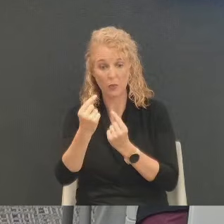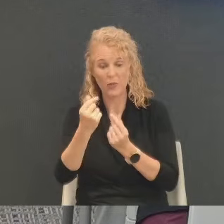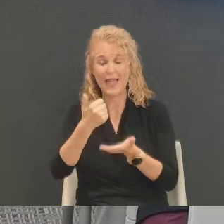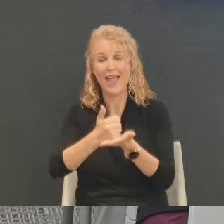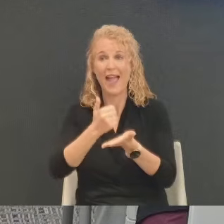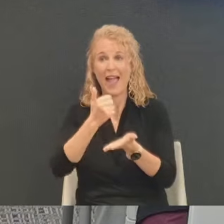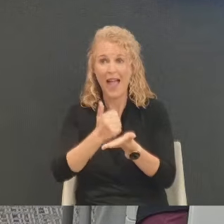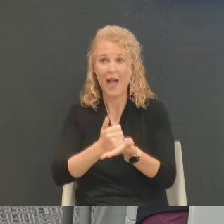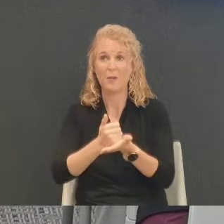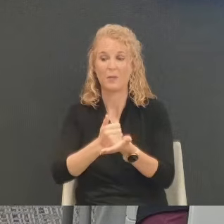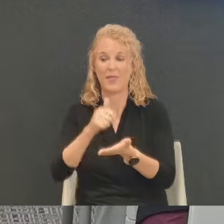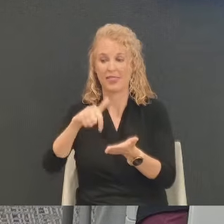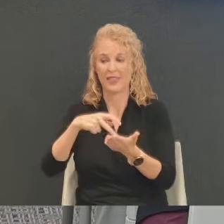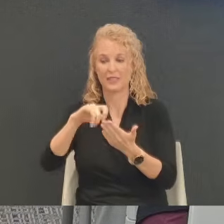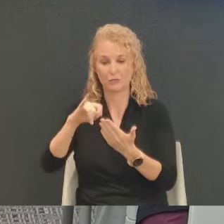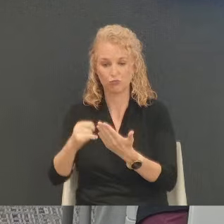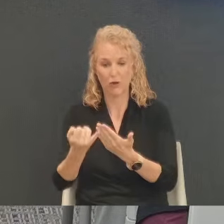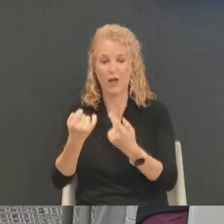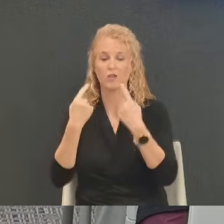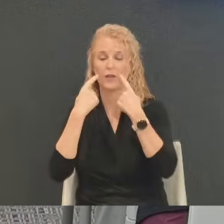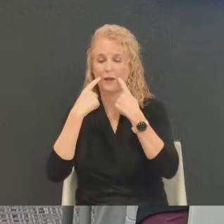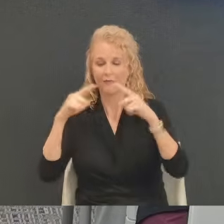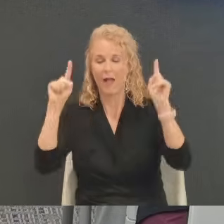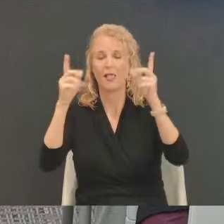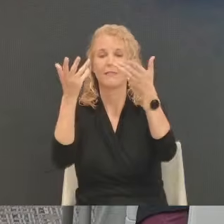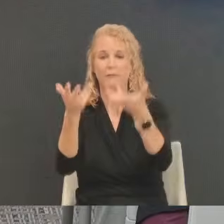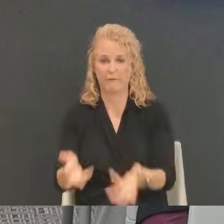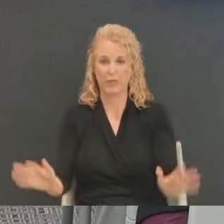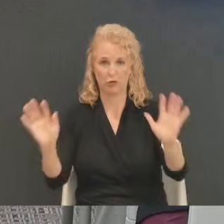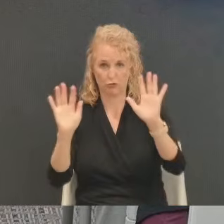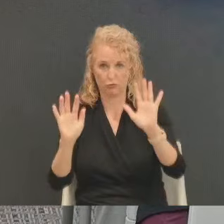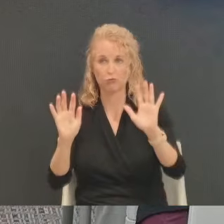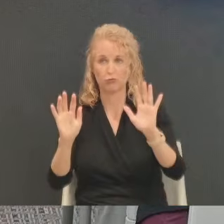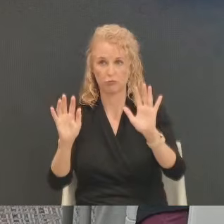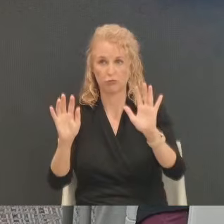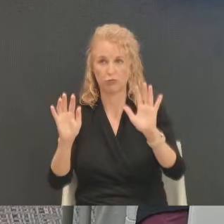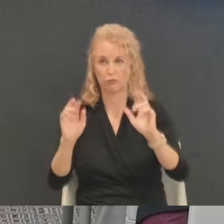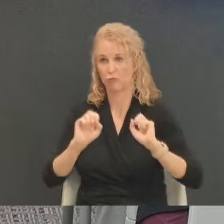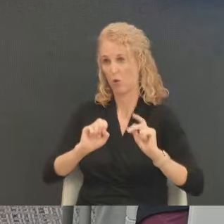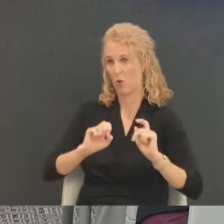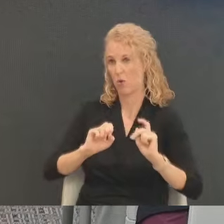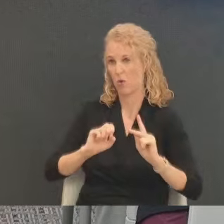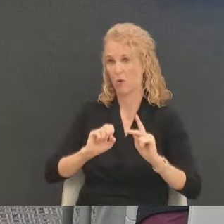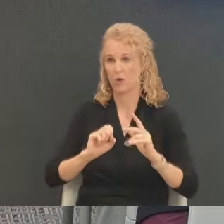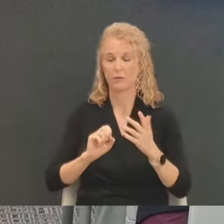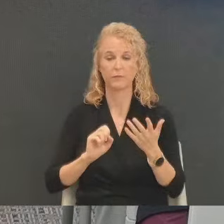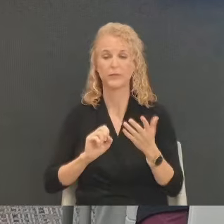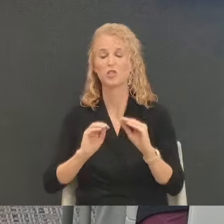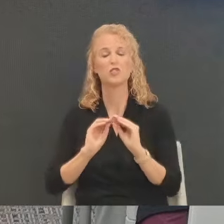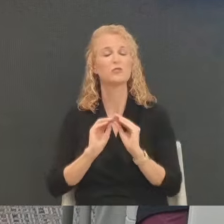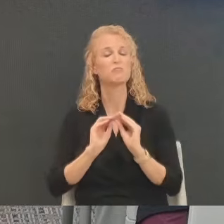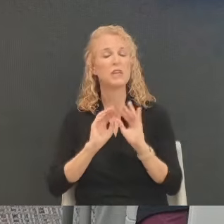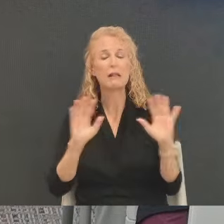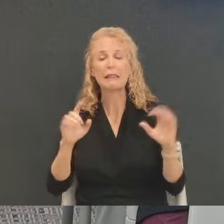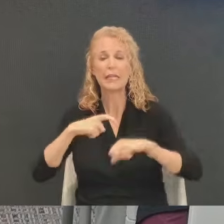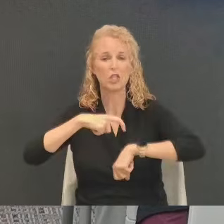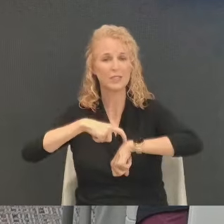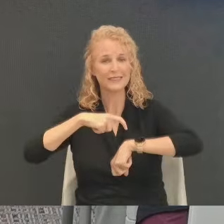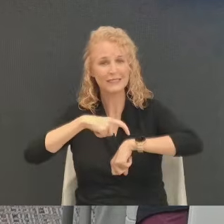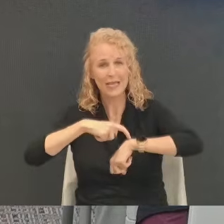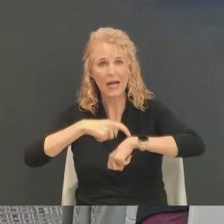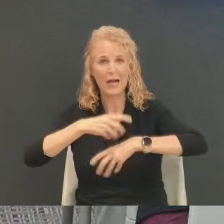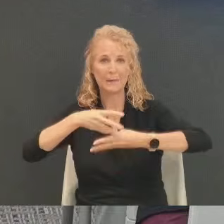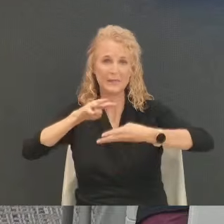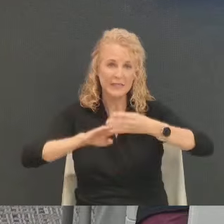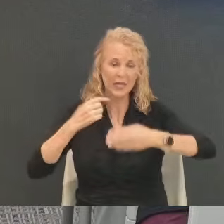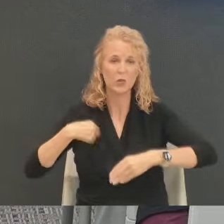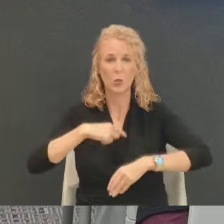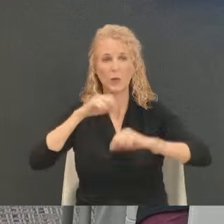bring it to a conclusion. Um, okay. just give us some clear timelines of when we can just bring it